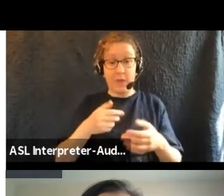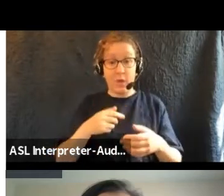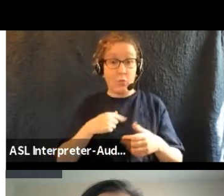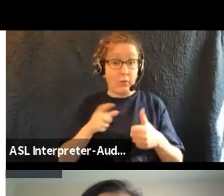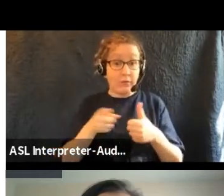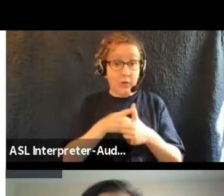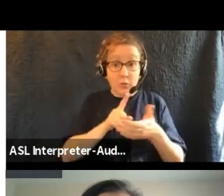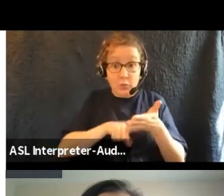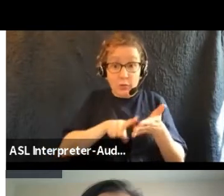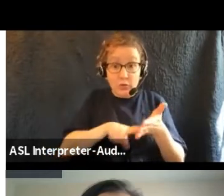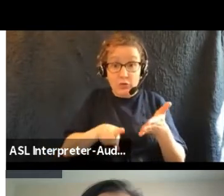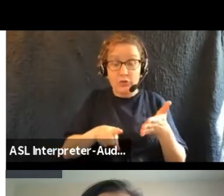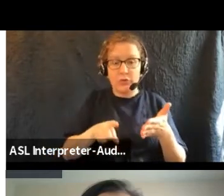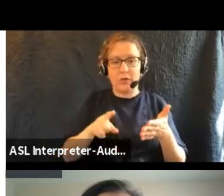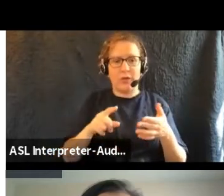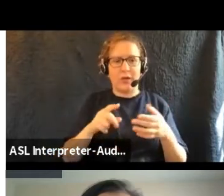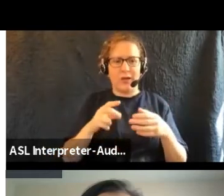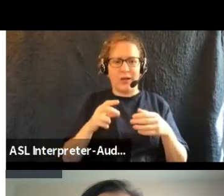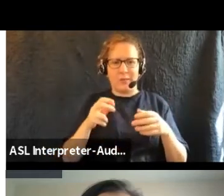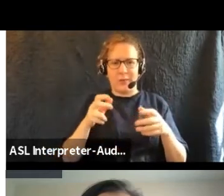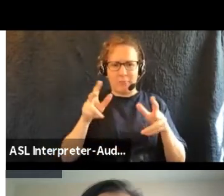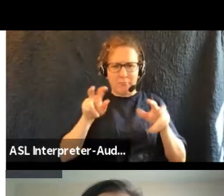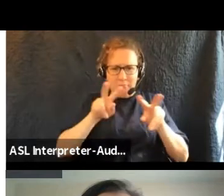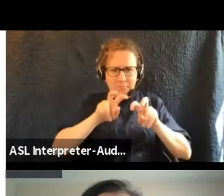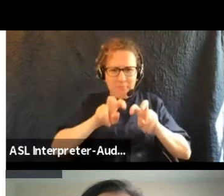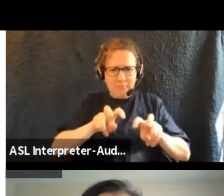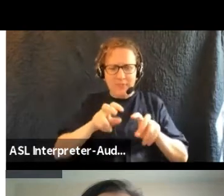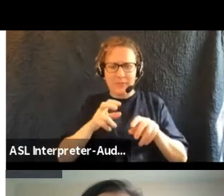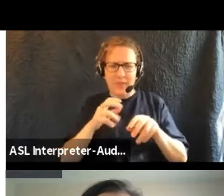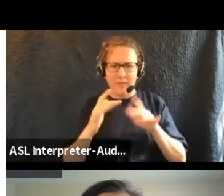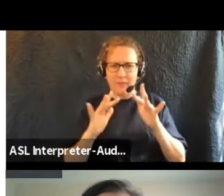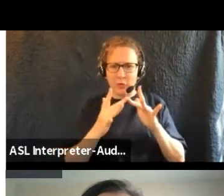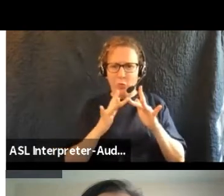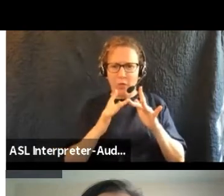perspective across 40 agencies, federal agencies, sorry.